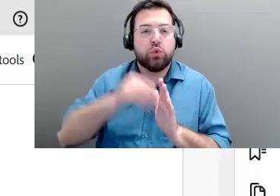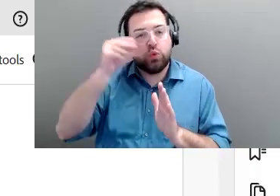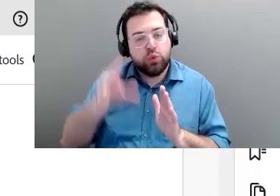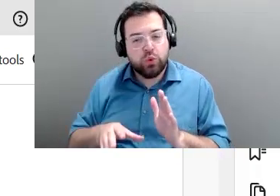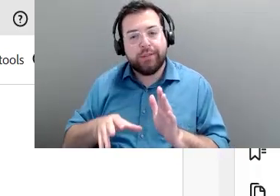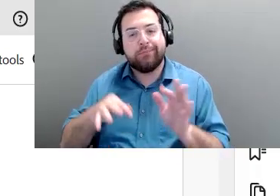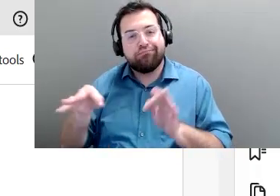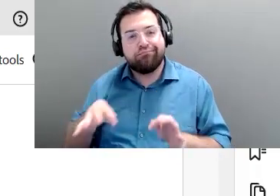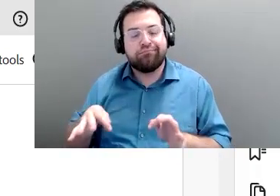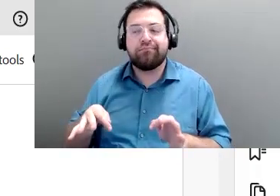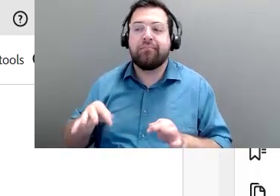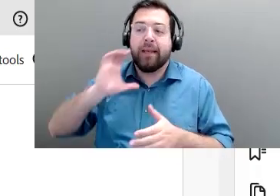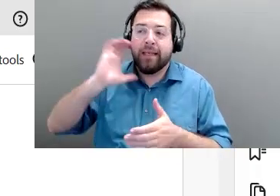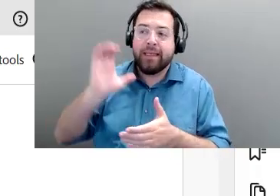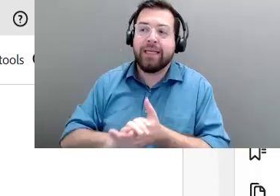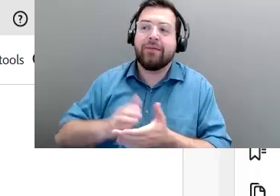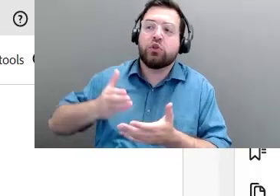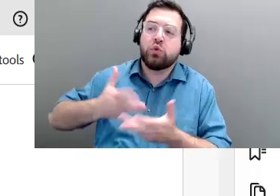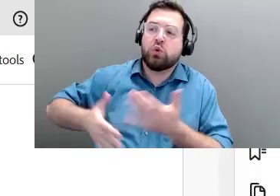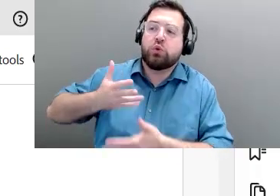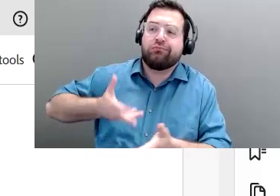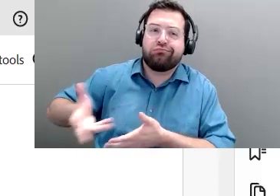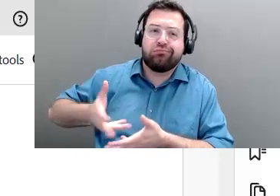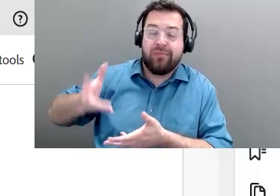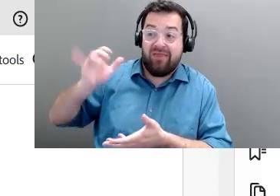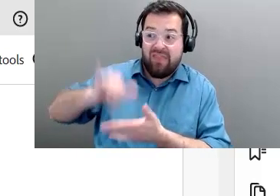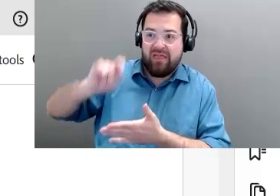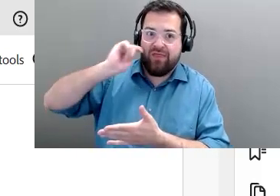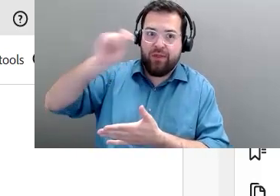theory is the theory, that's primarily responsible,